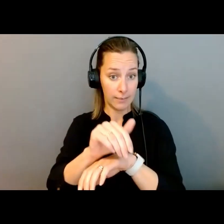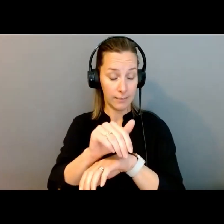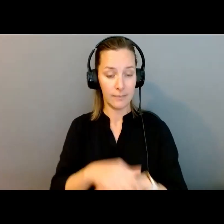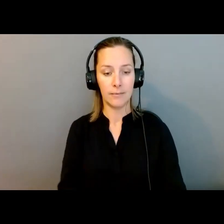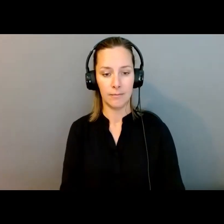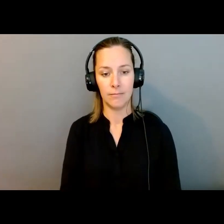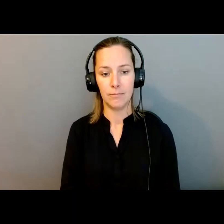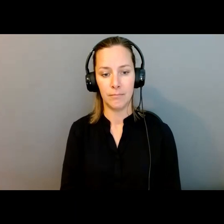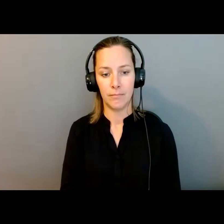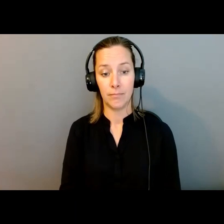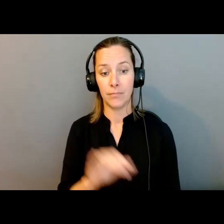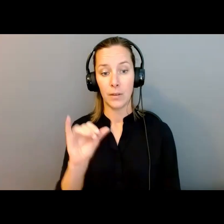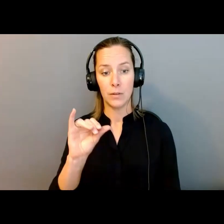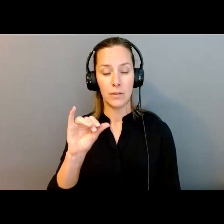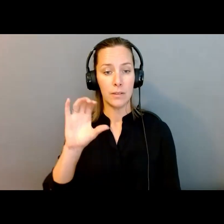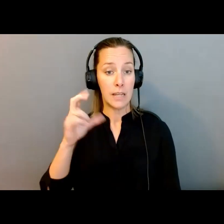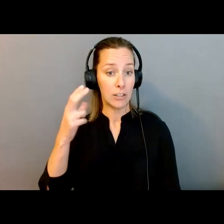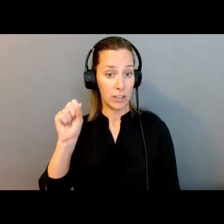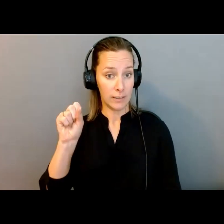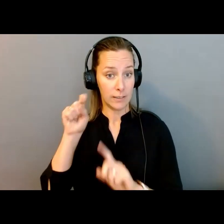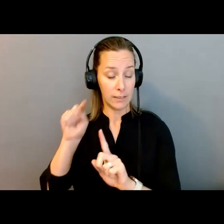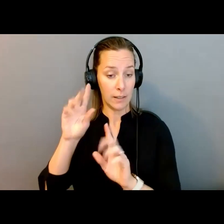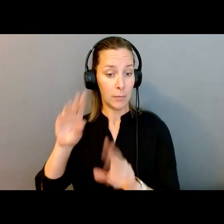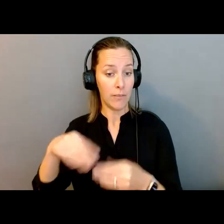and the Canadian Hearing Services for providing live captioning.